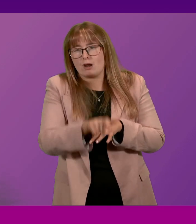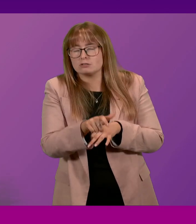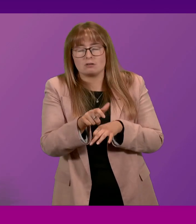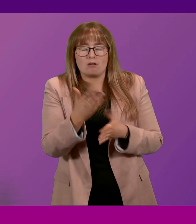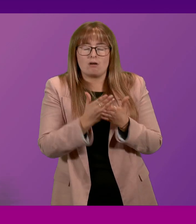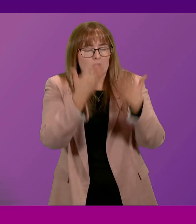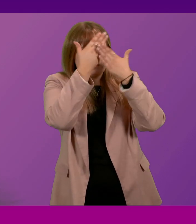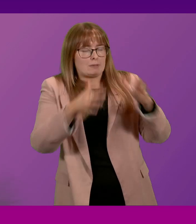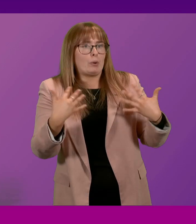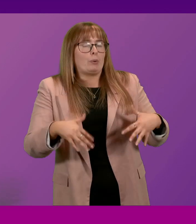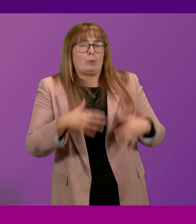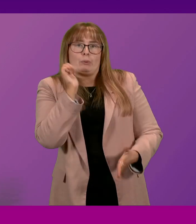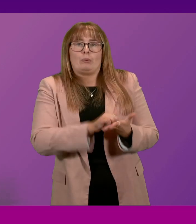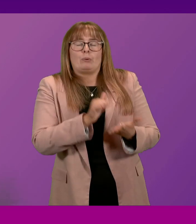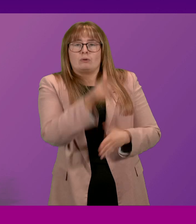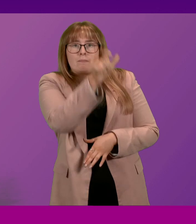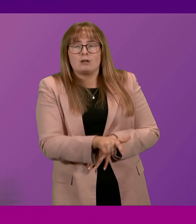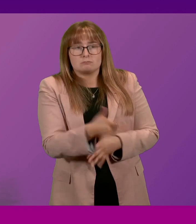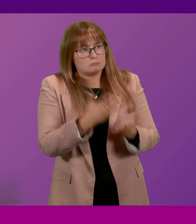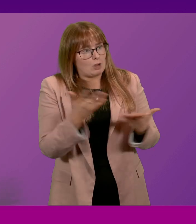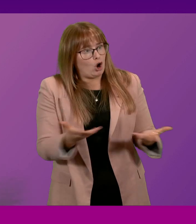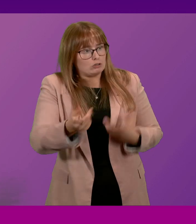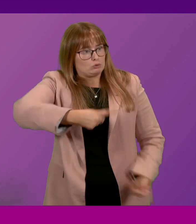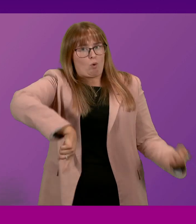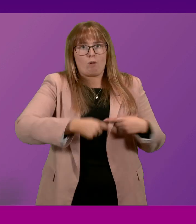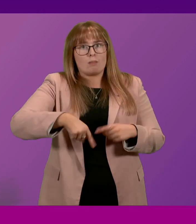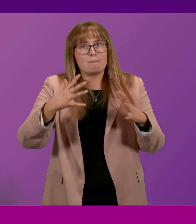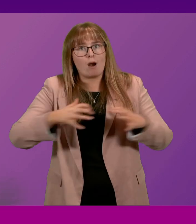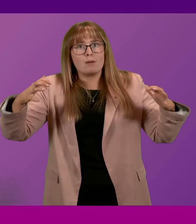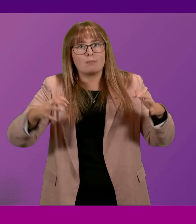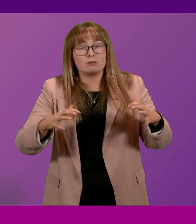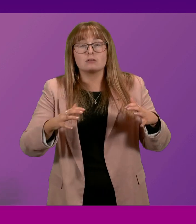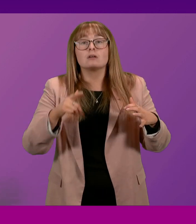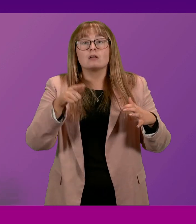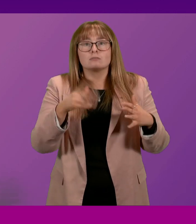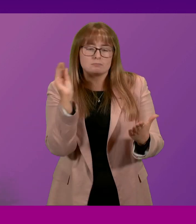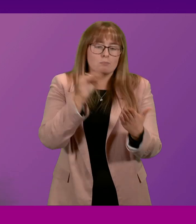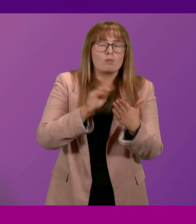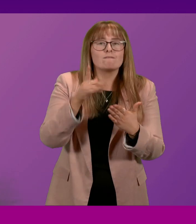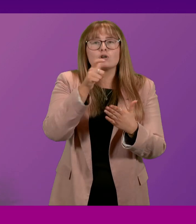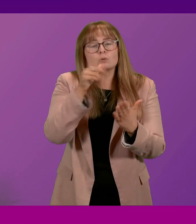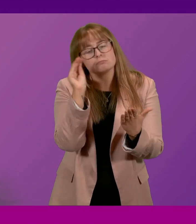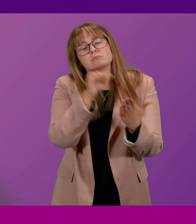more respect—who, in the first words that were put in the Official Report of this Parliament,